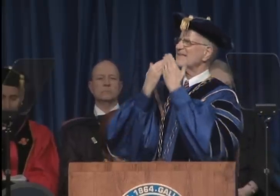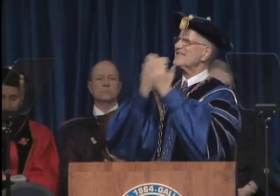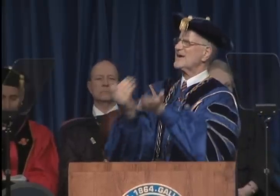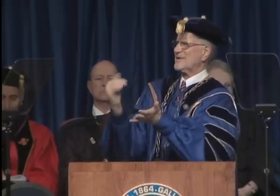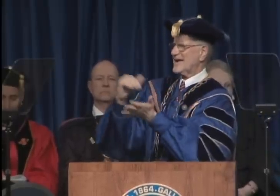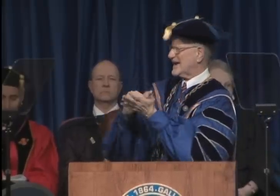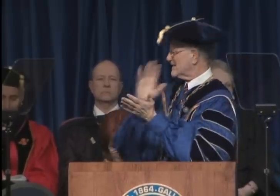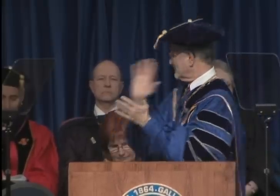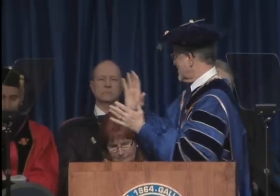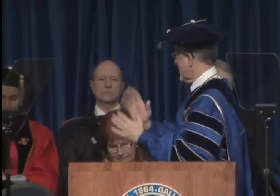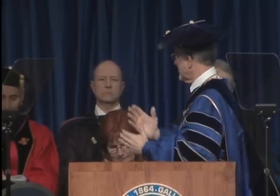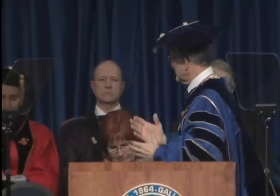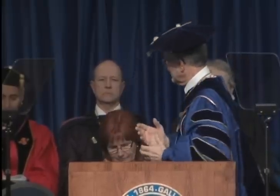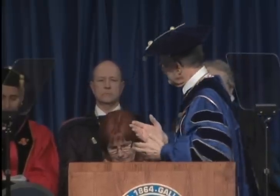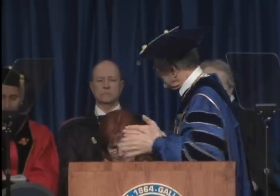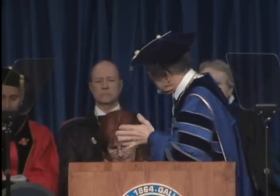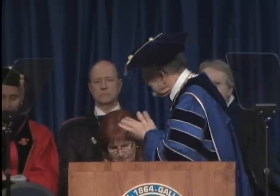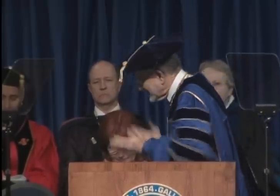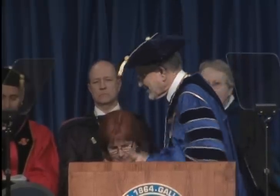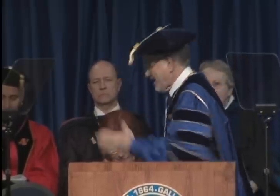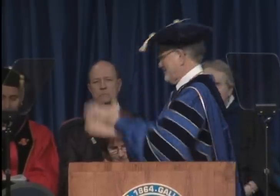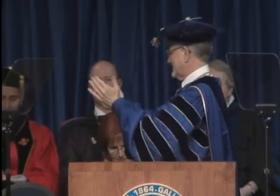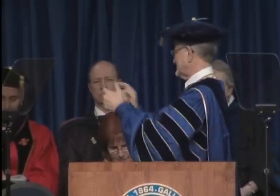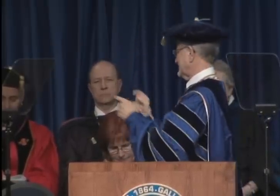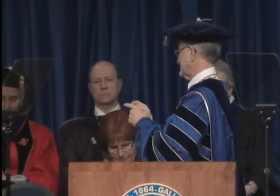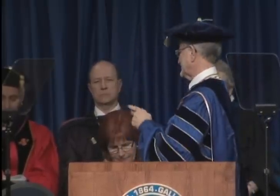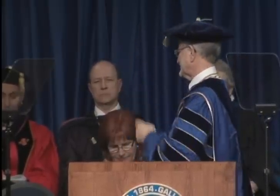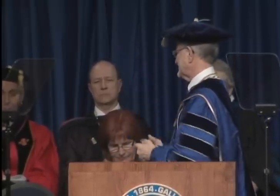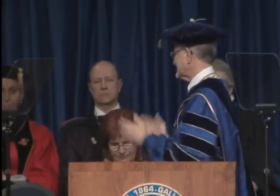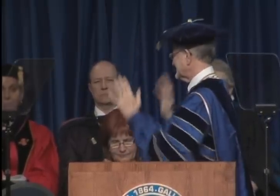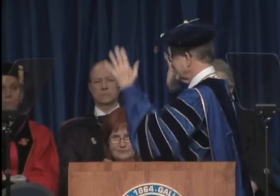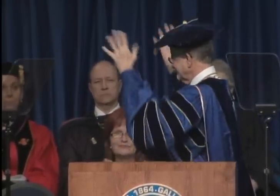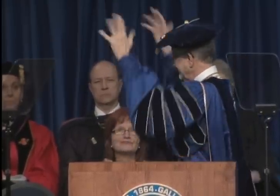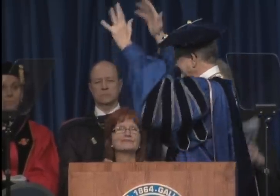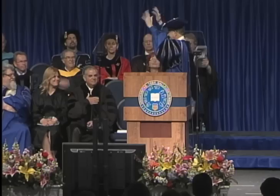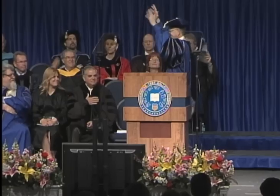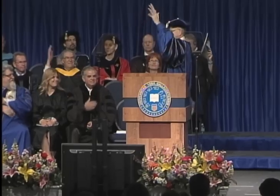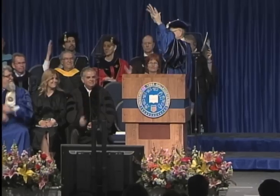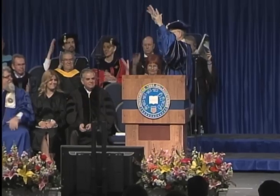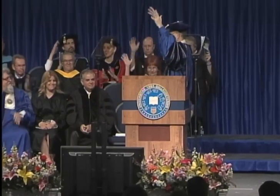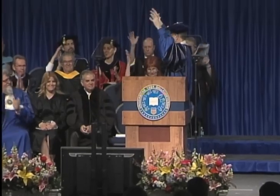Thank you again for your inspirational words.